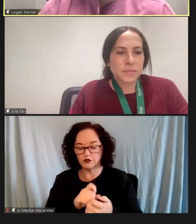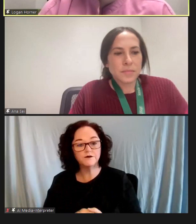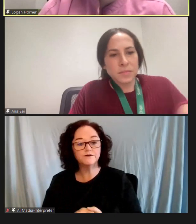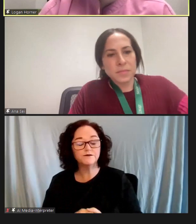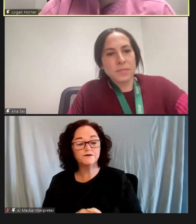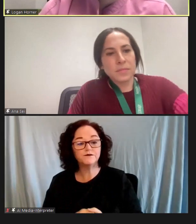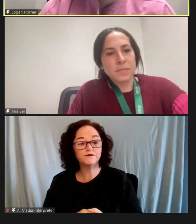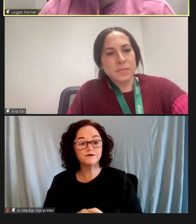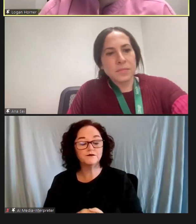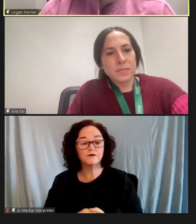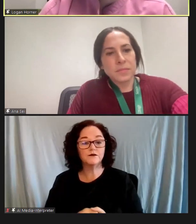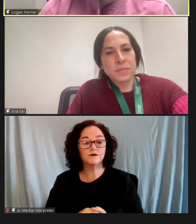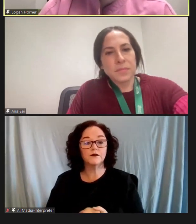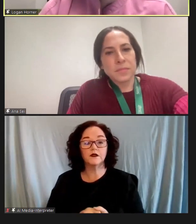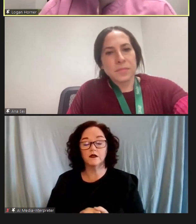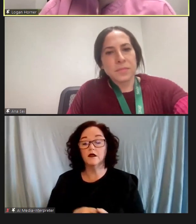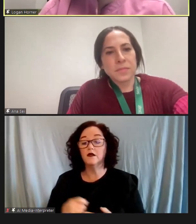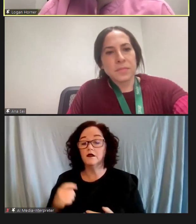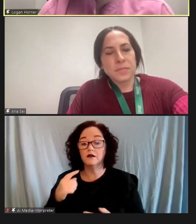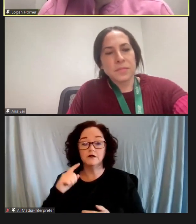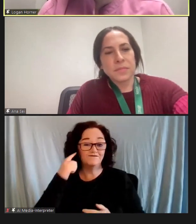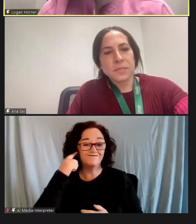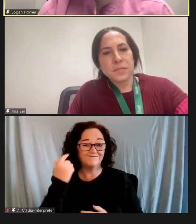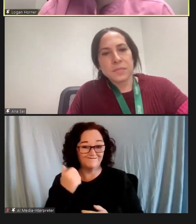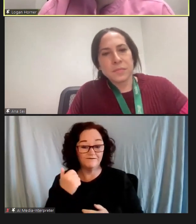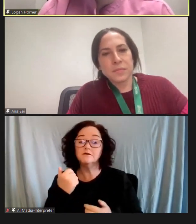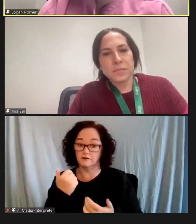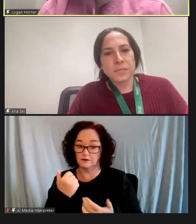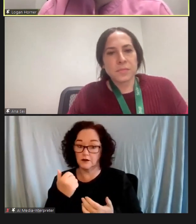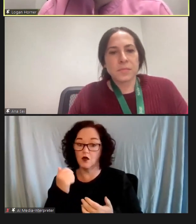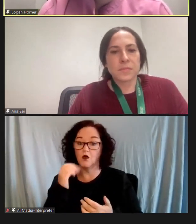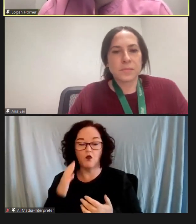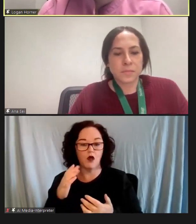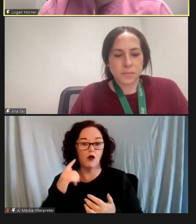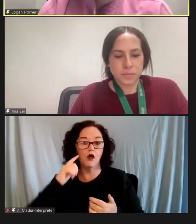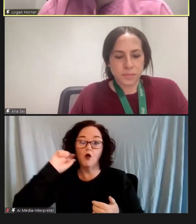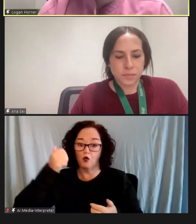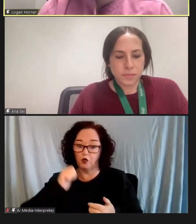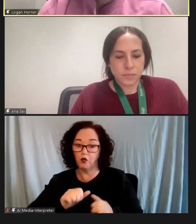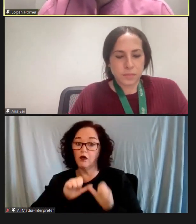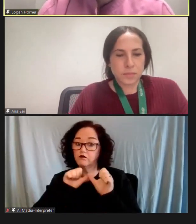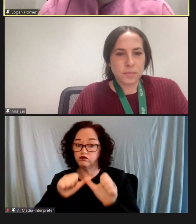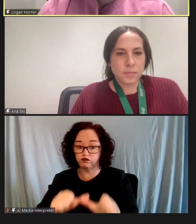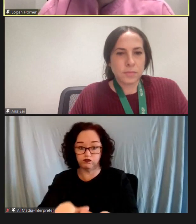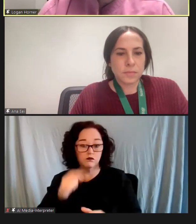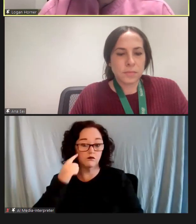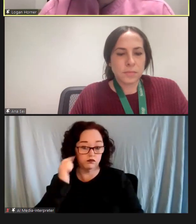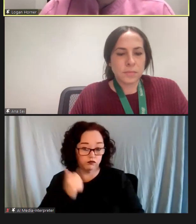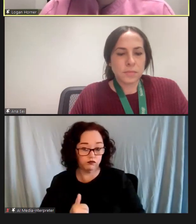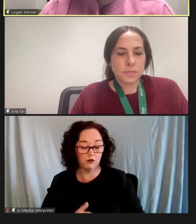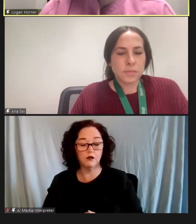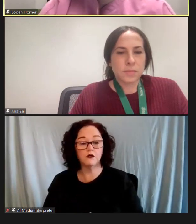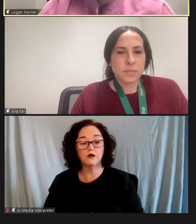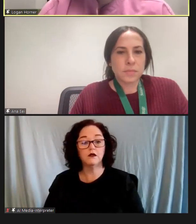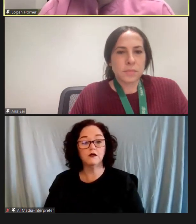Progressive hearing loss you always want to be monitoring that better hearing ear